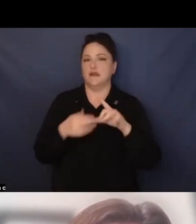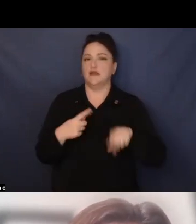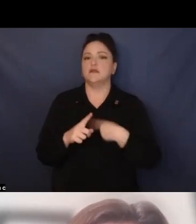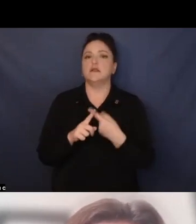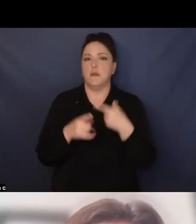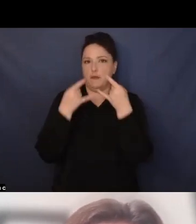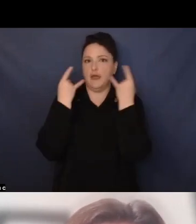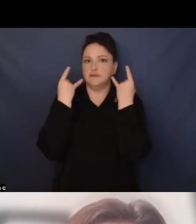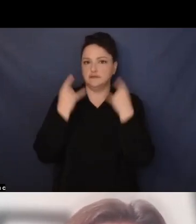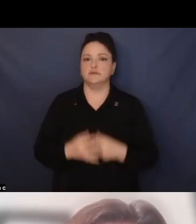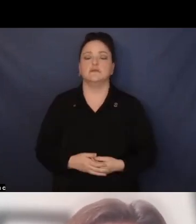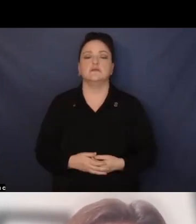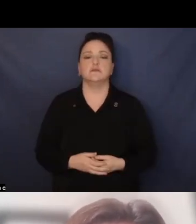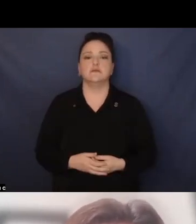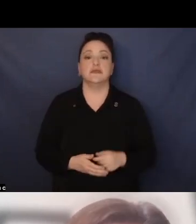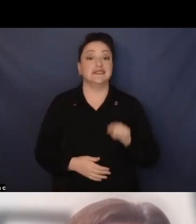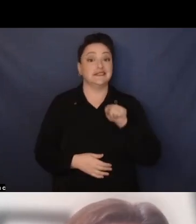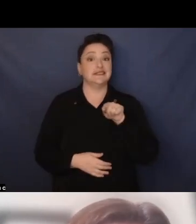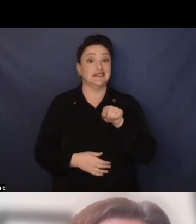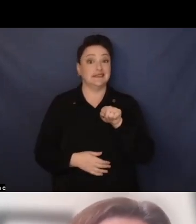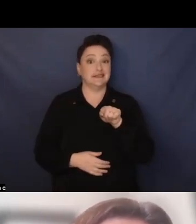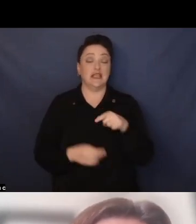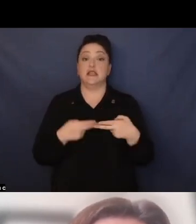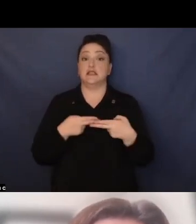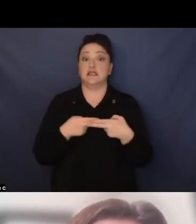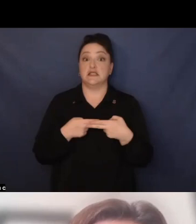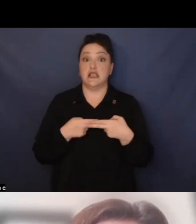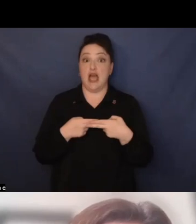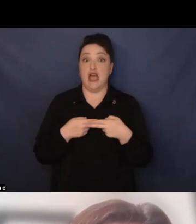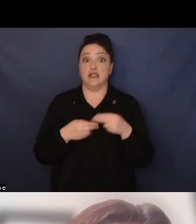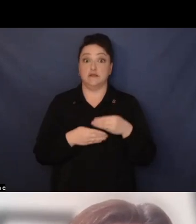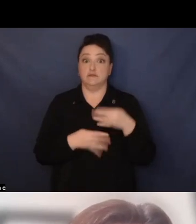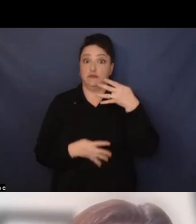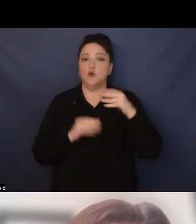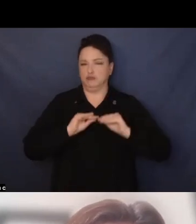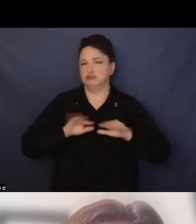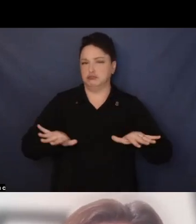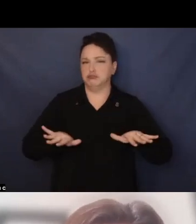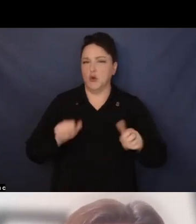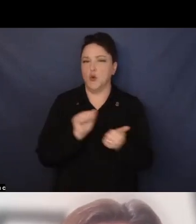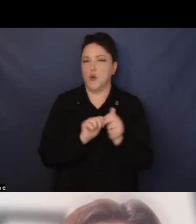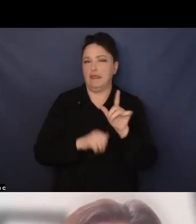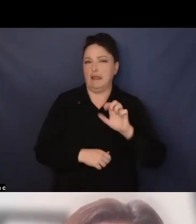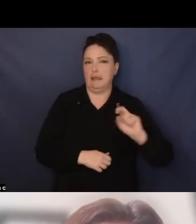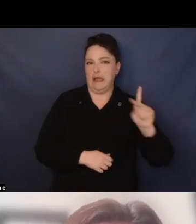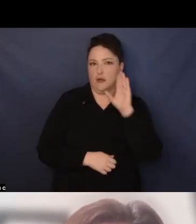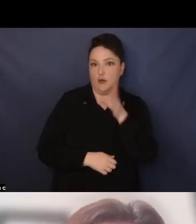will get when we share this slide deck with everyone. The mask mandates ended on April 3,